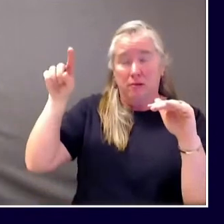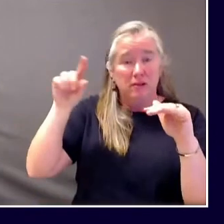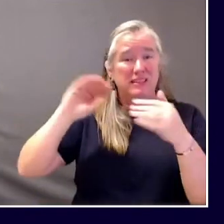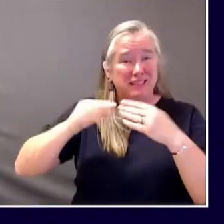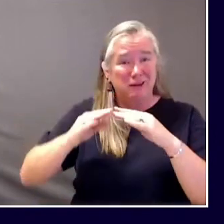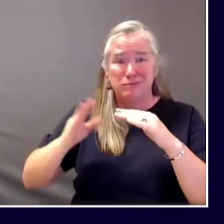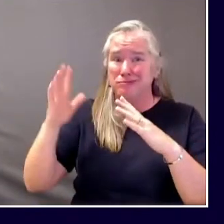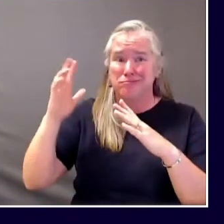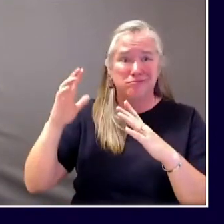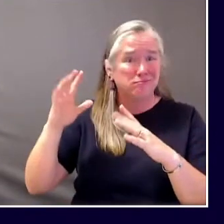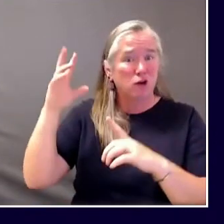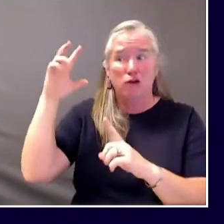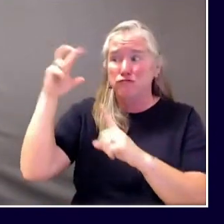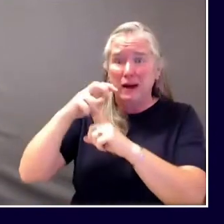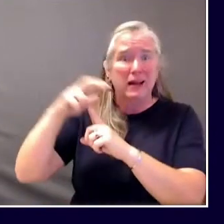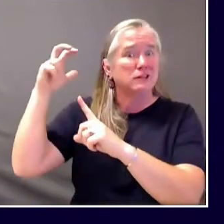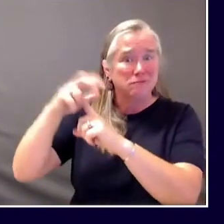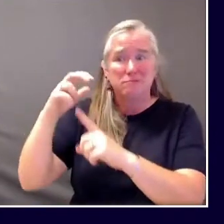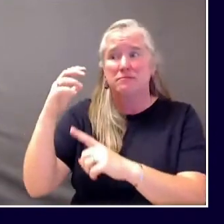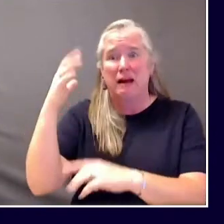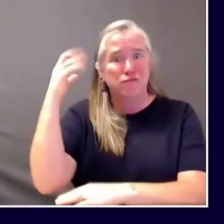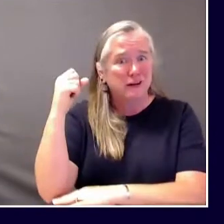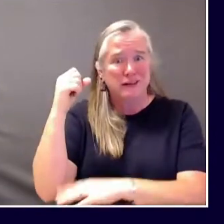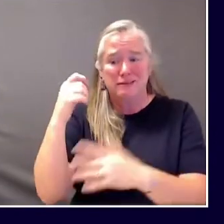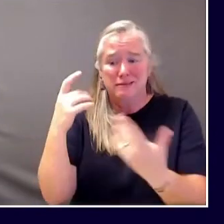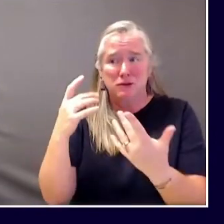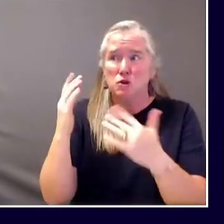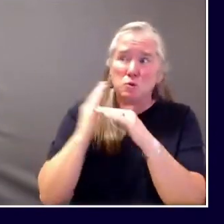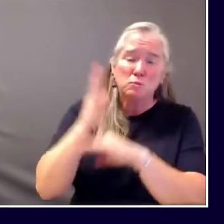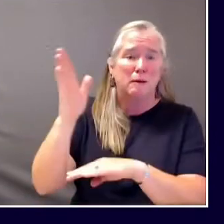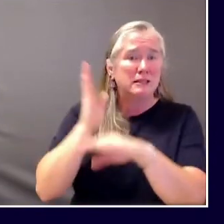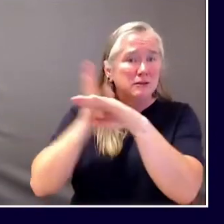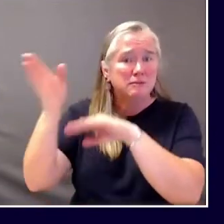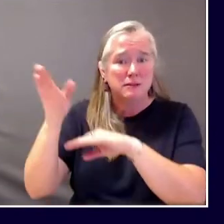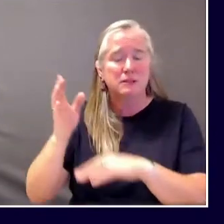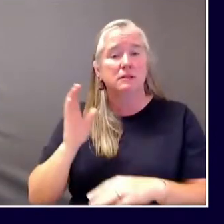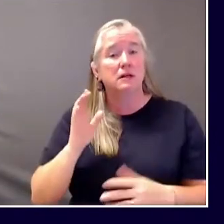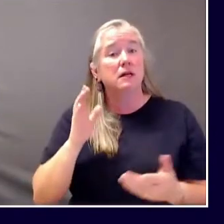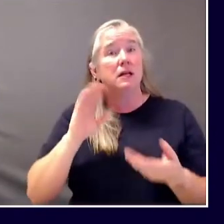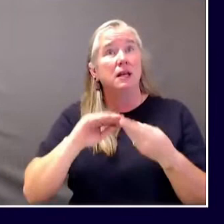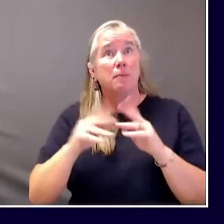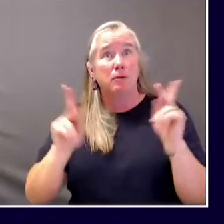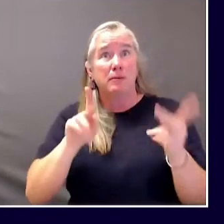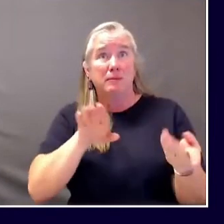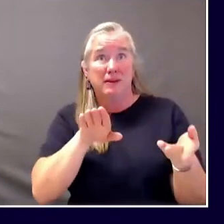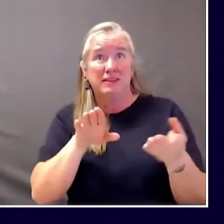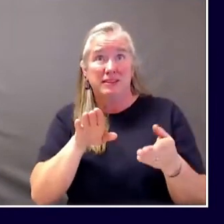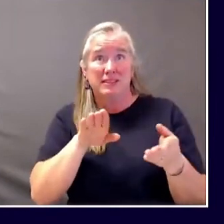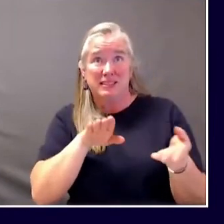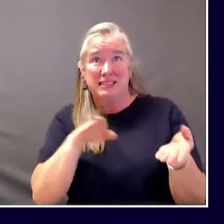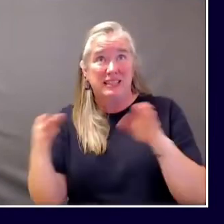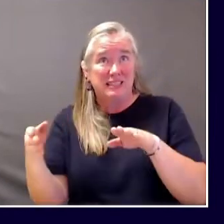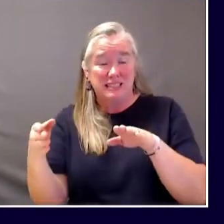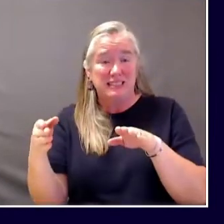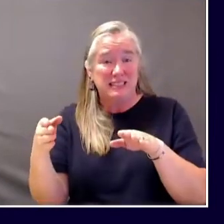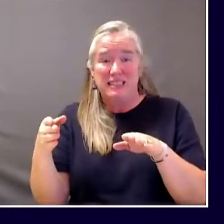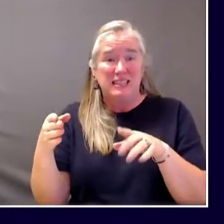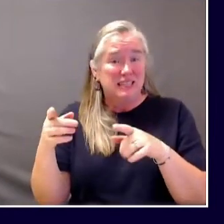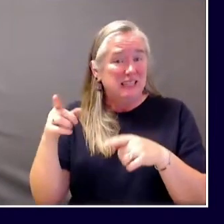twenty states